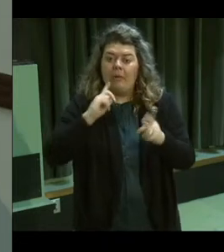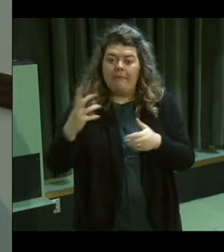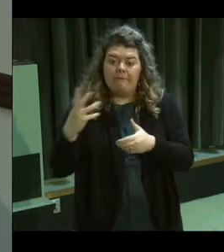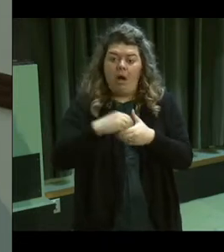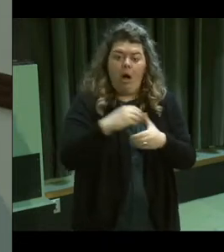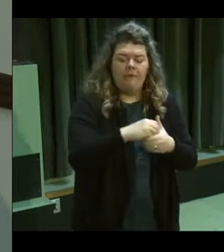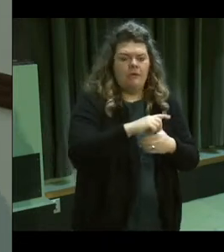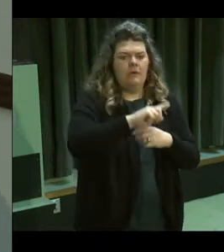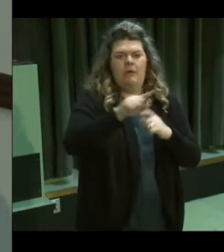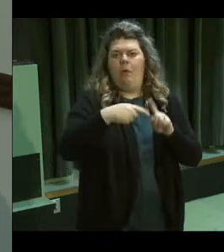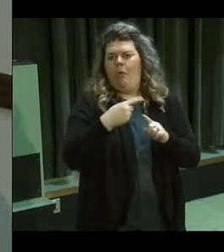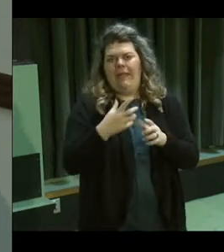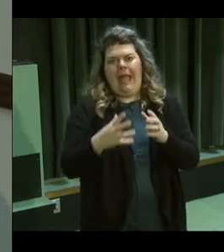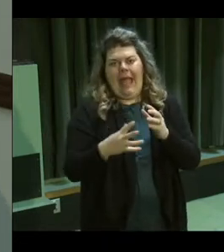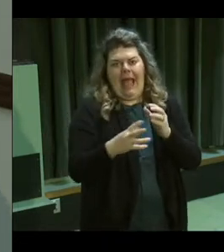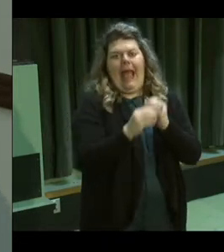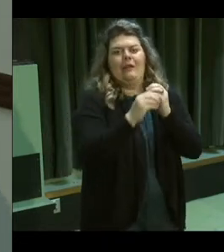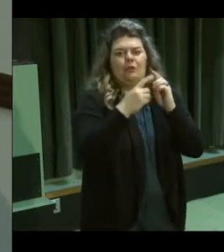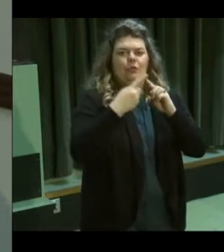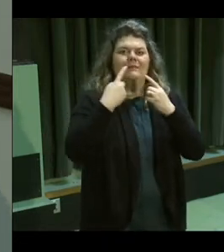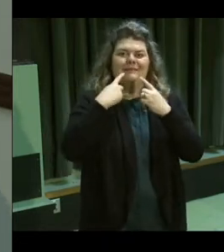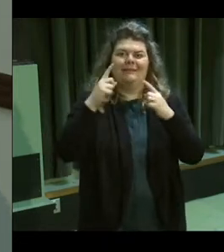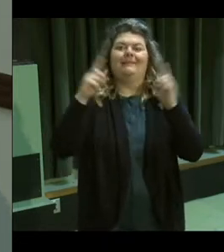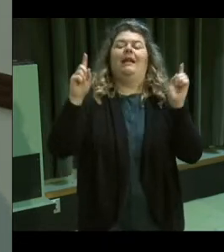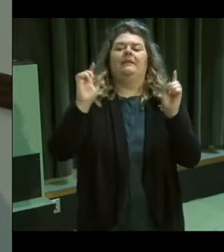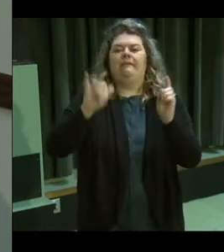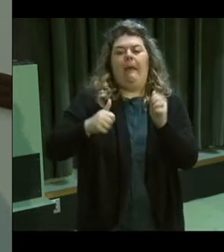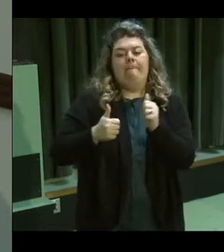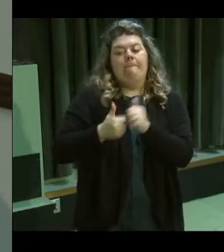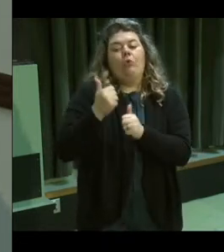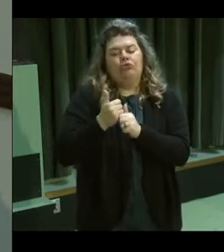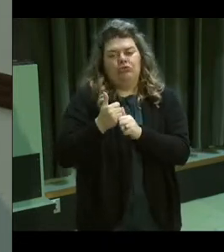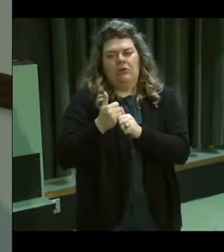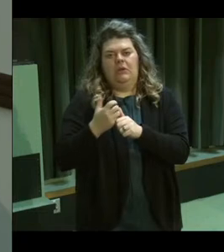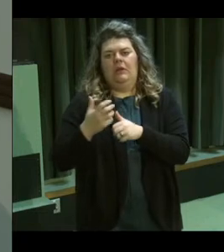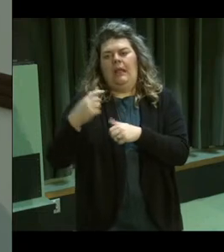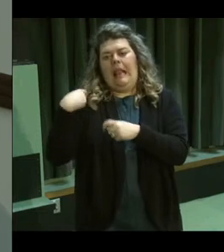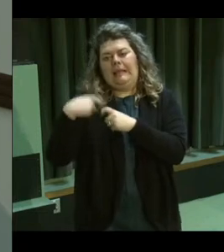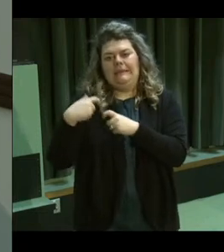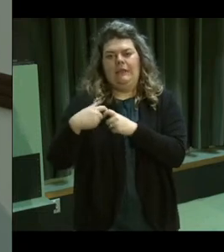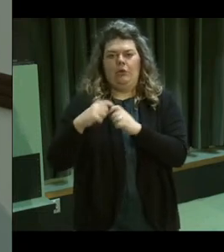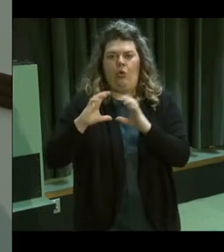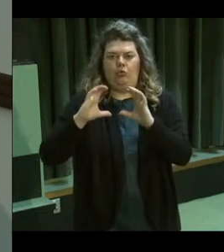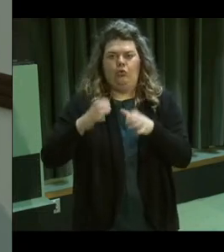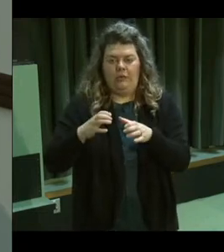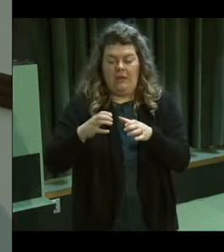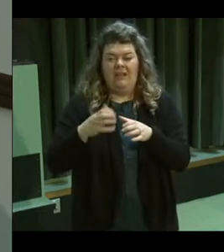only added to the success of this mostly Latino union. He